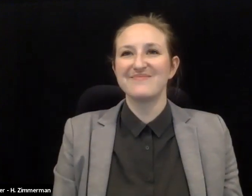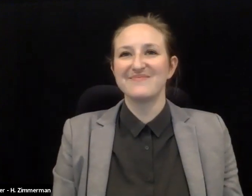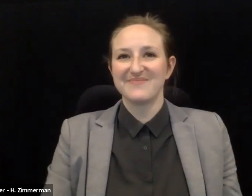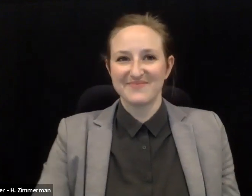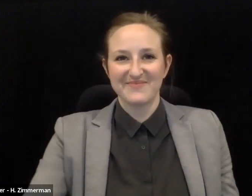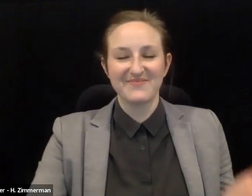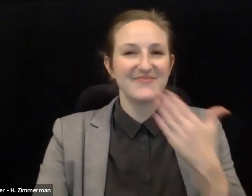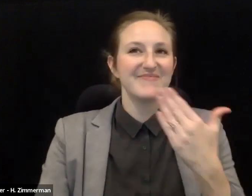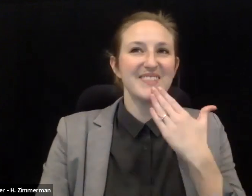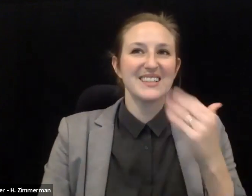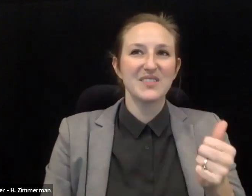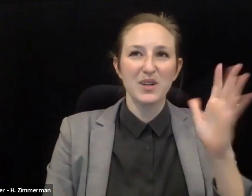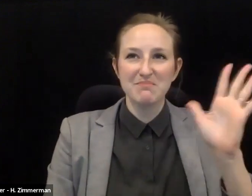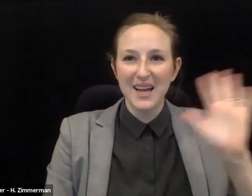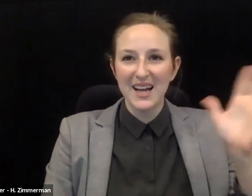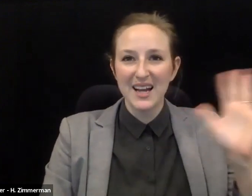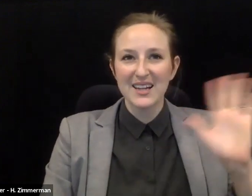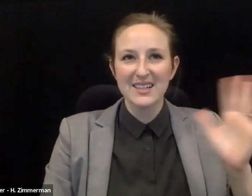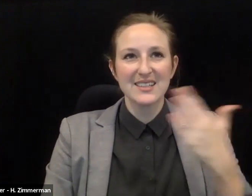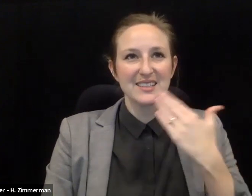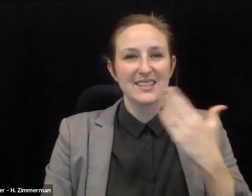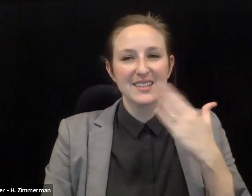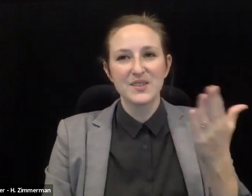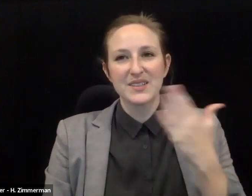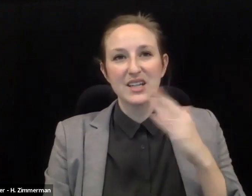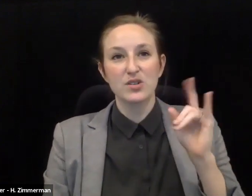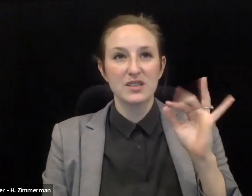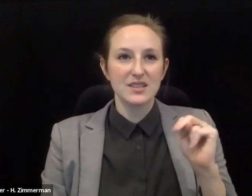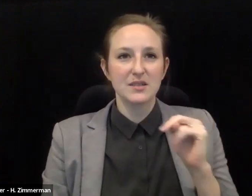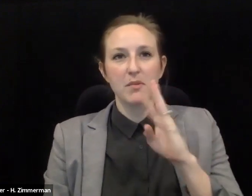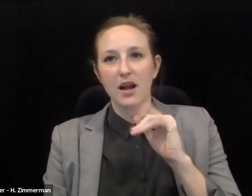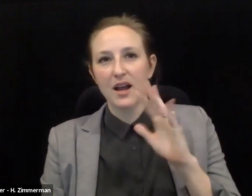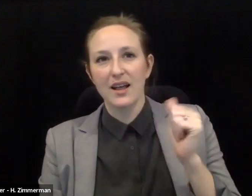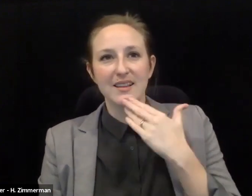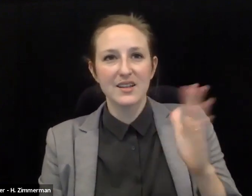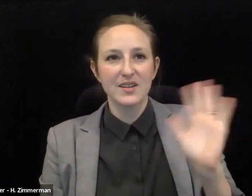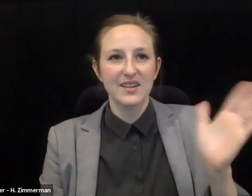Thanks. Meredith Lopez, IREX: So much Justin Monica. Hi. Thank you.